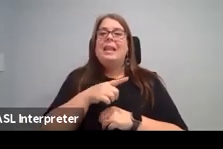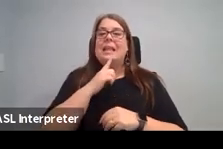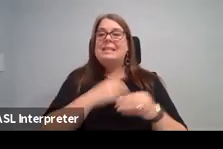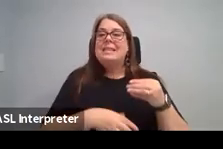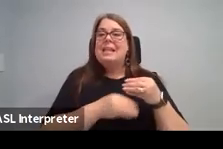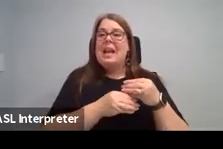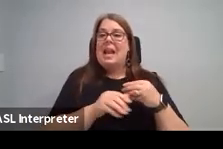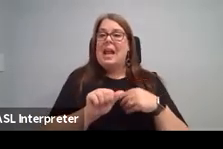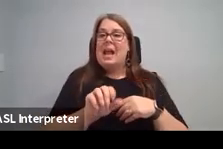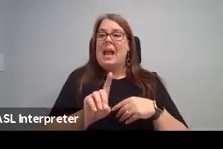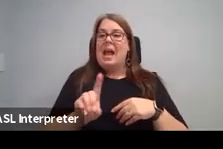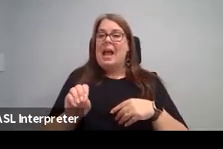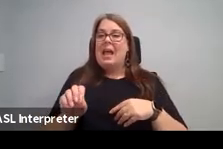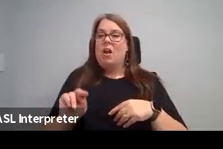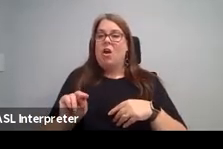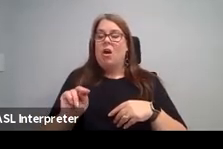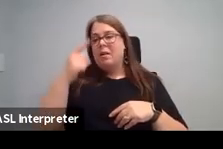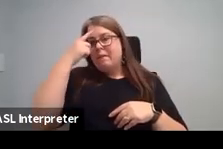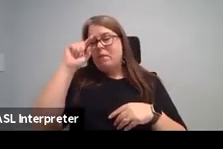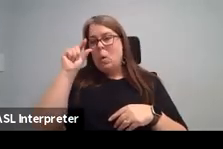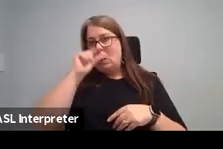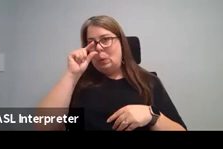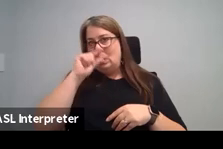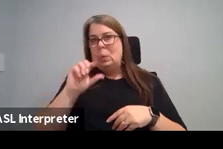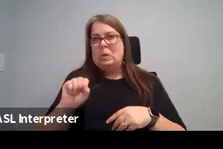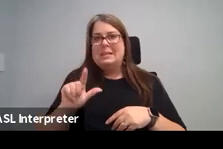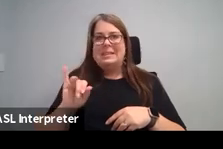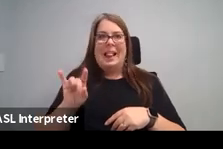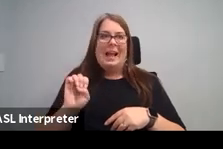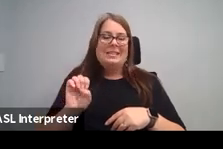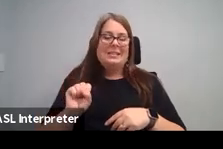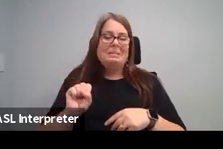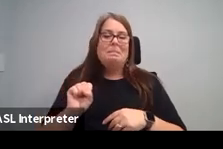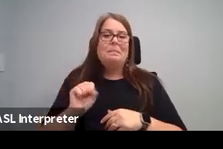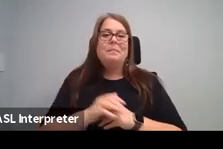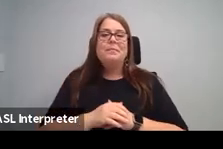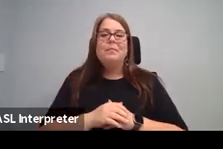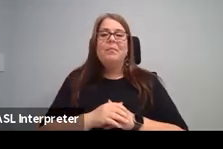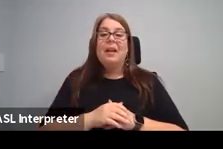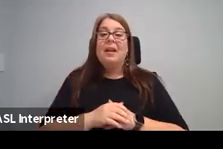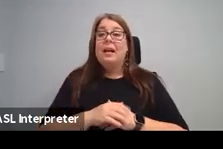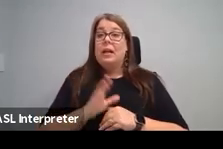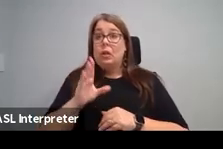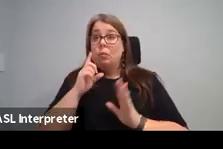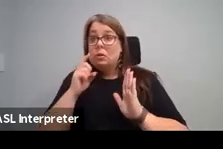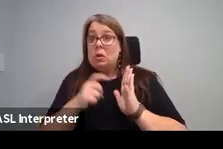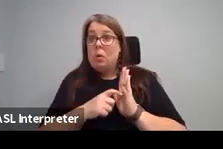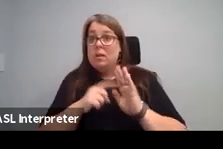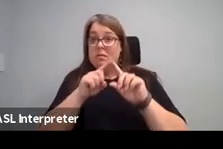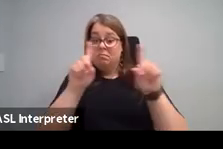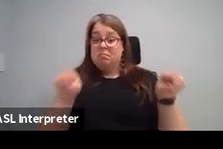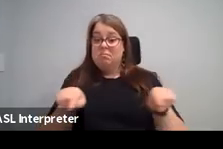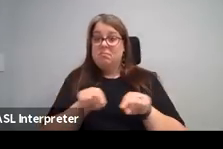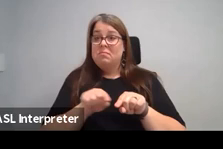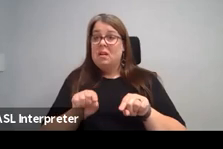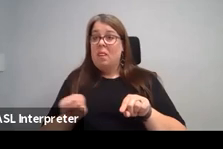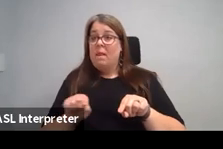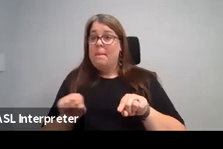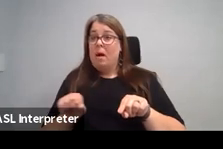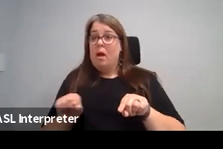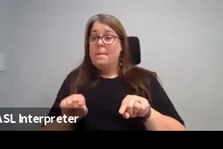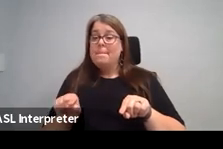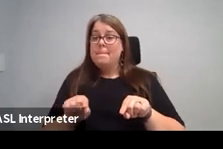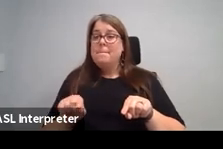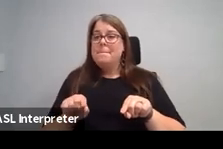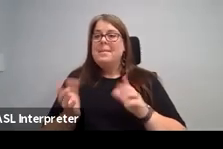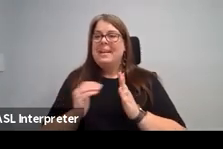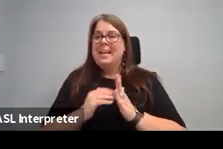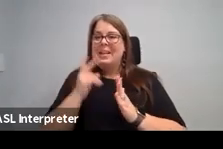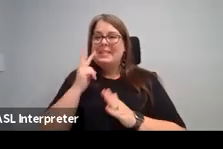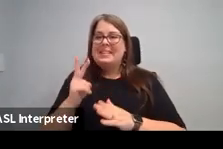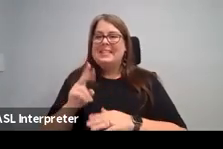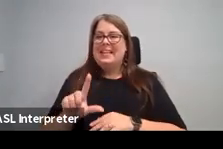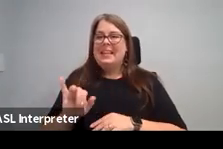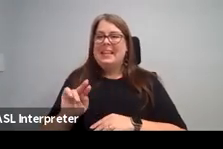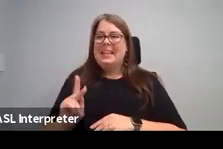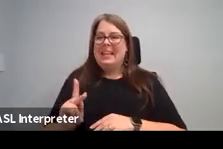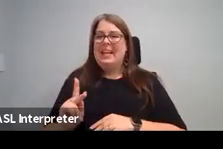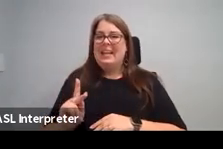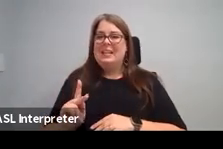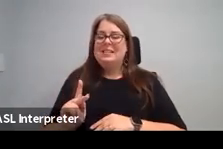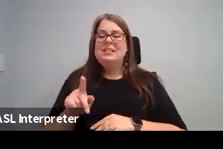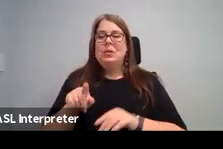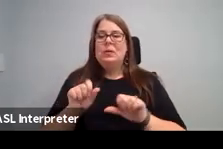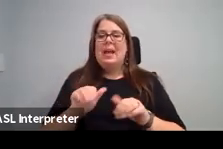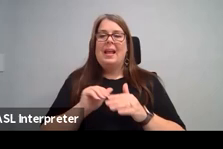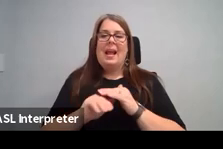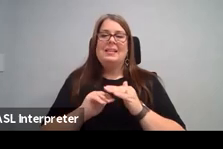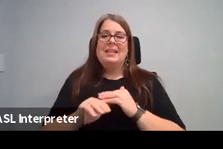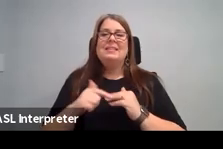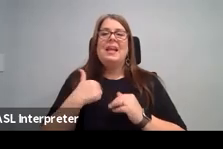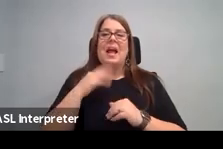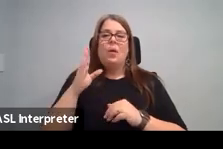Jewyl Alderson Clarke, SDCOE: Yeah, and the links are on that resource. So you'll see anywhere we have space where we put that resource link here at the bottom corner. And for those of you who are just joining us I'm going to drop that in the chat. Again, so you should be able to access it there. Alright.